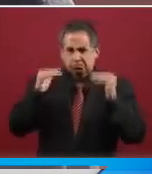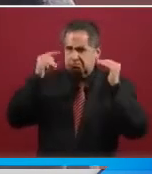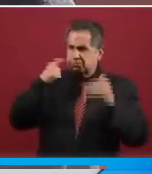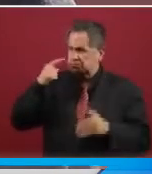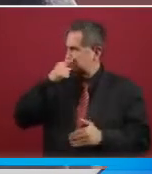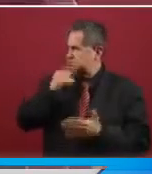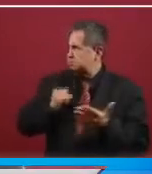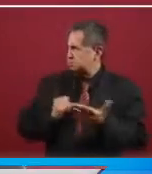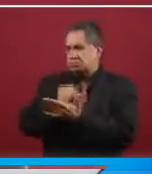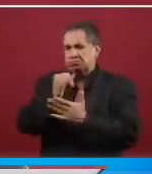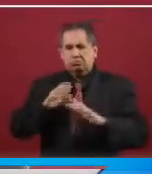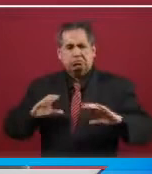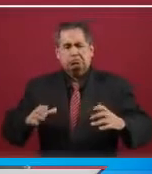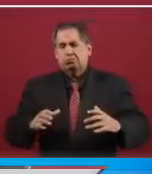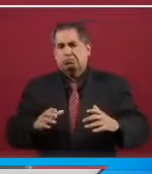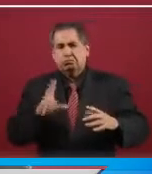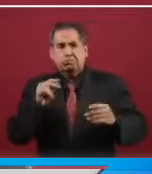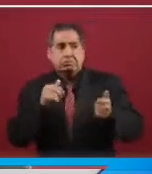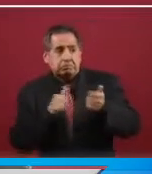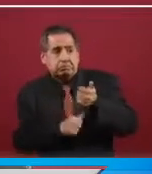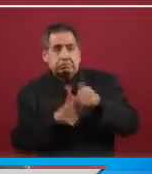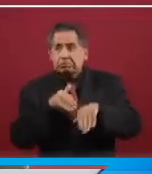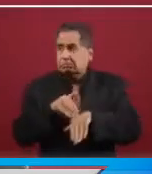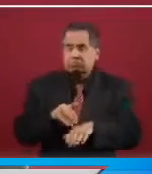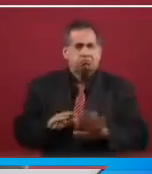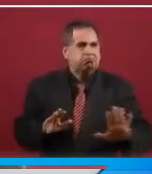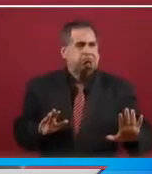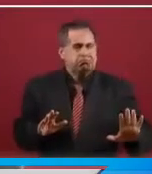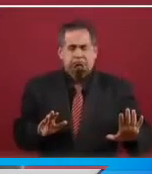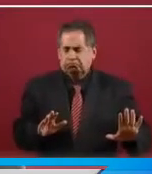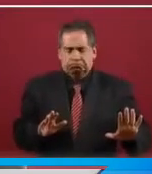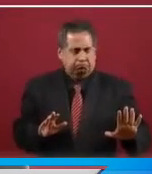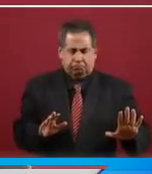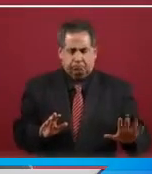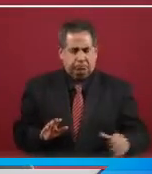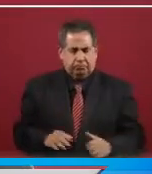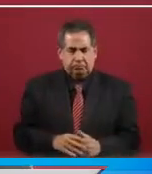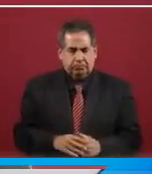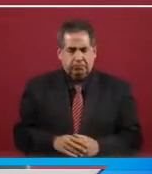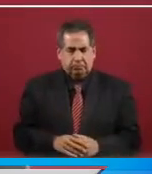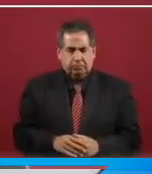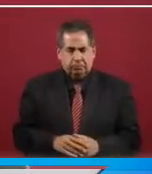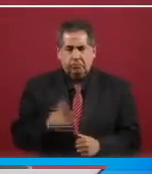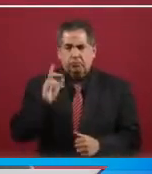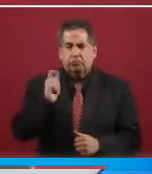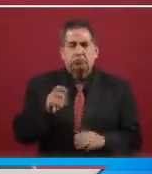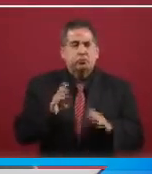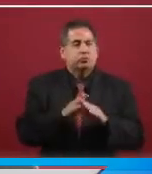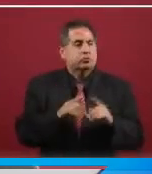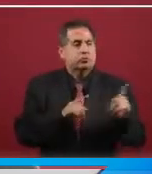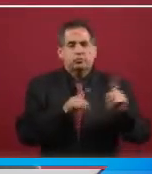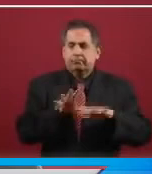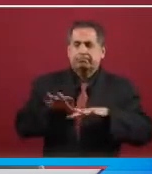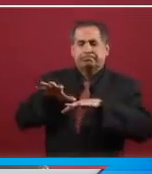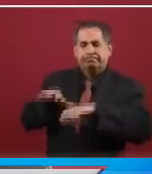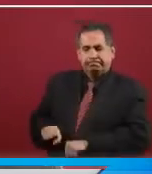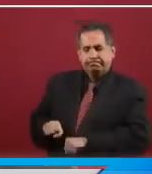The attitude of the President's government has been prudent and always favoring dialogue with the difficult attitude of the United States government